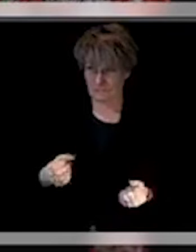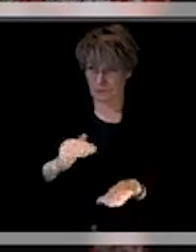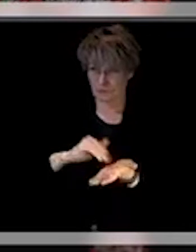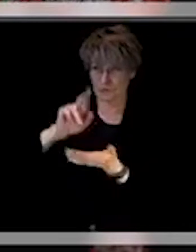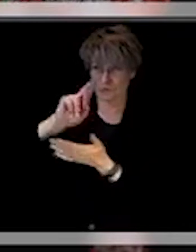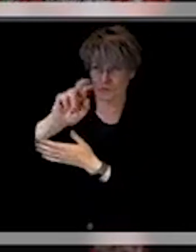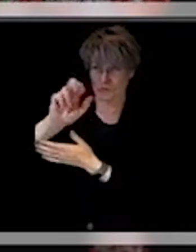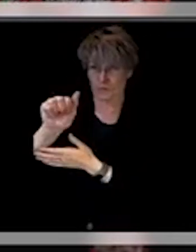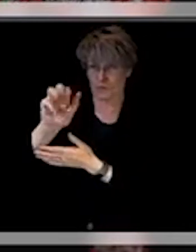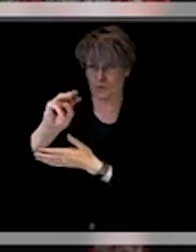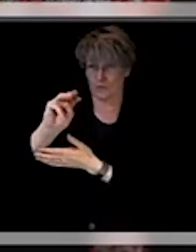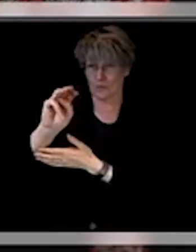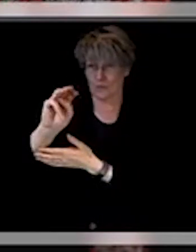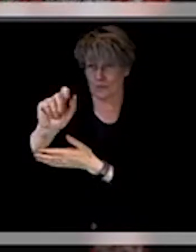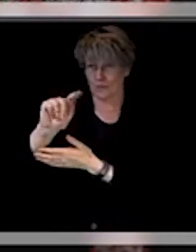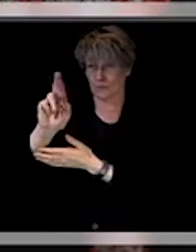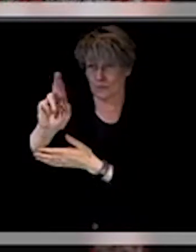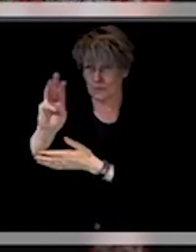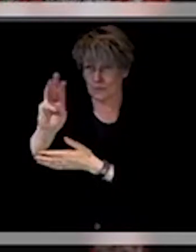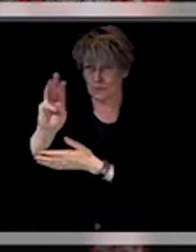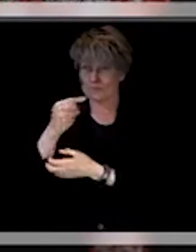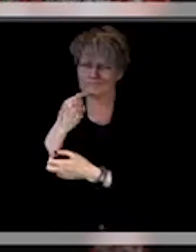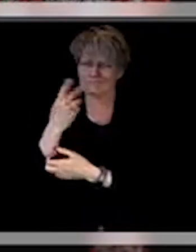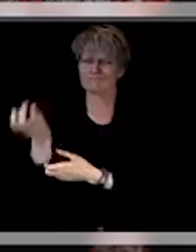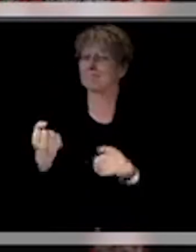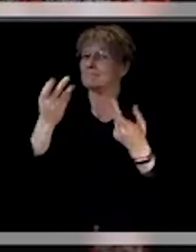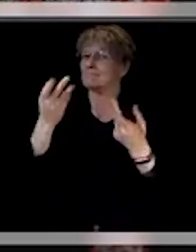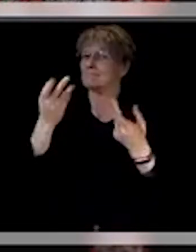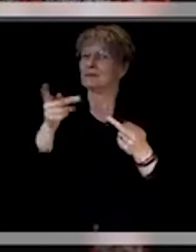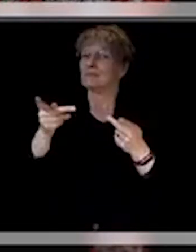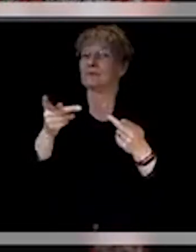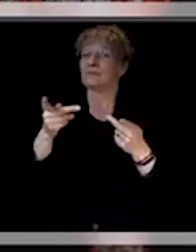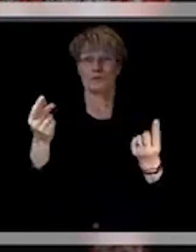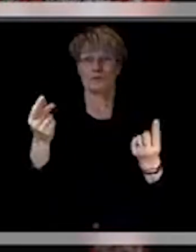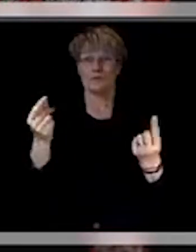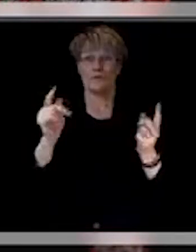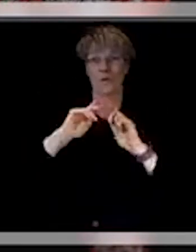from gathering with others outside their household. And this is being seen all over the state